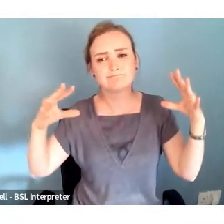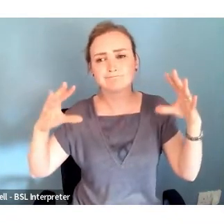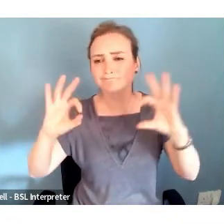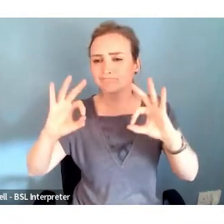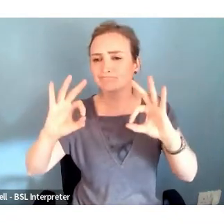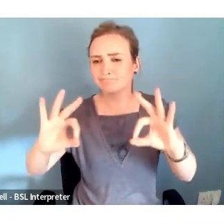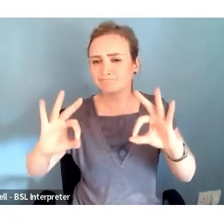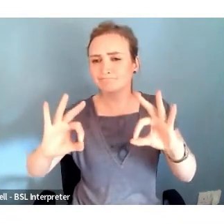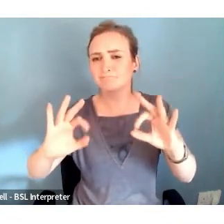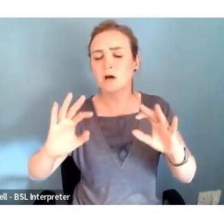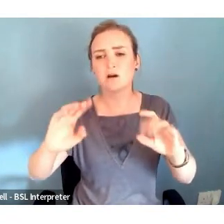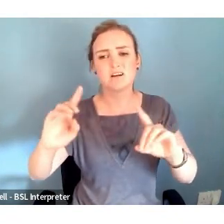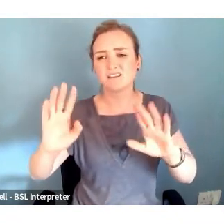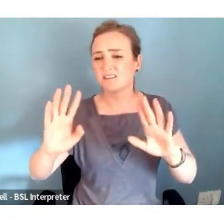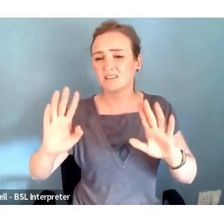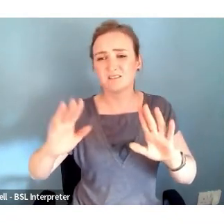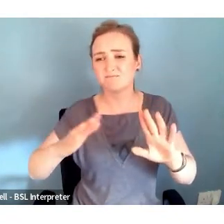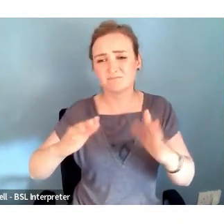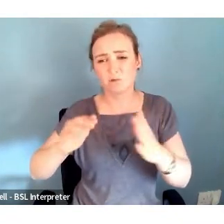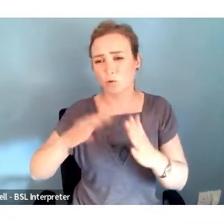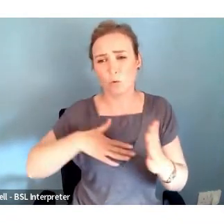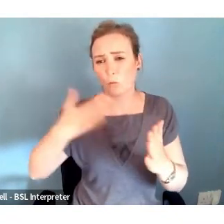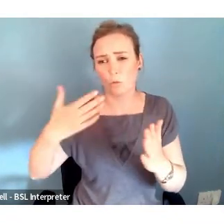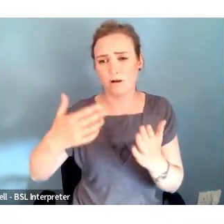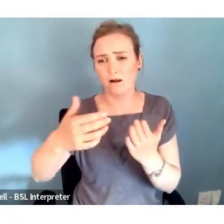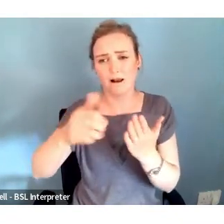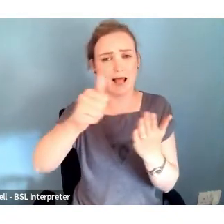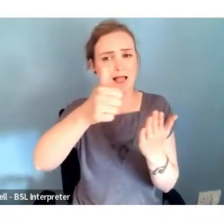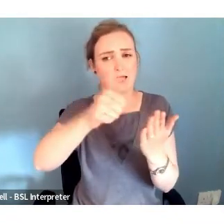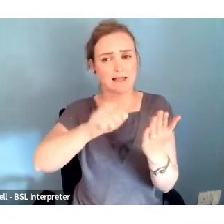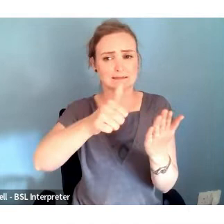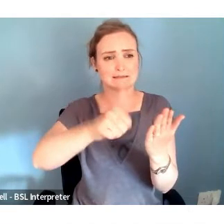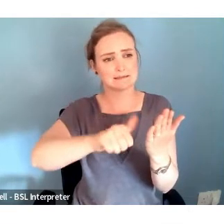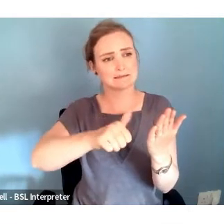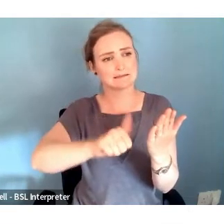a list of 24 different characteristics, but maybe four or